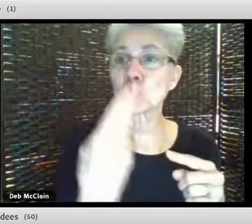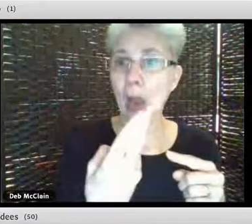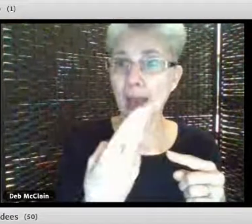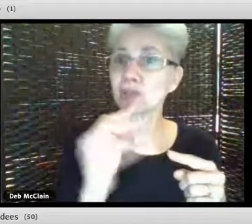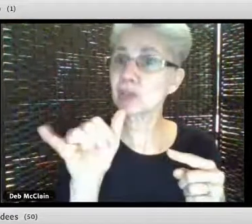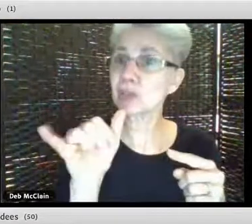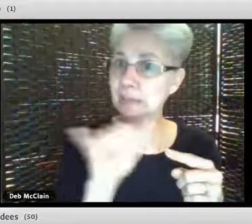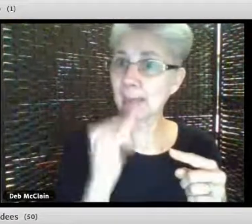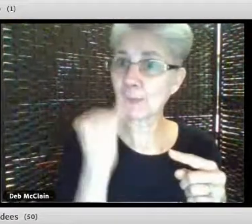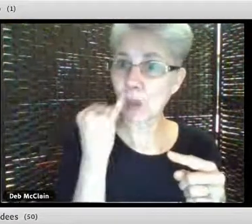if you have e-mail...